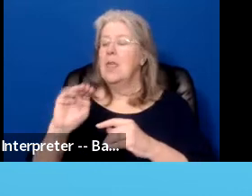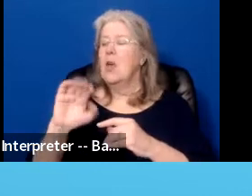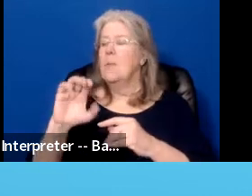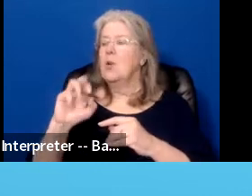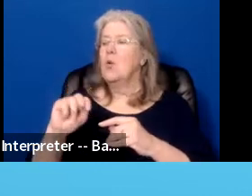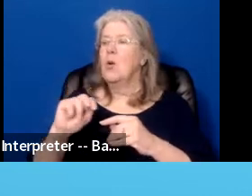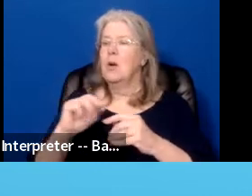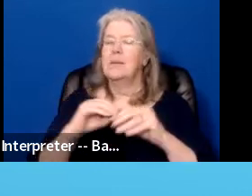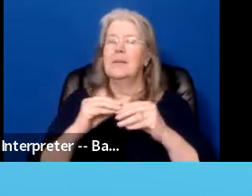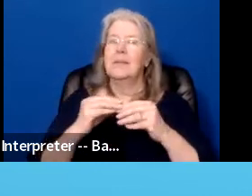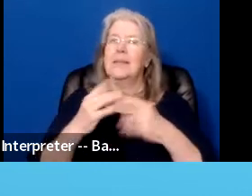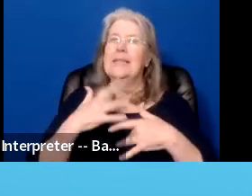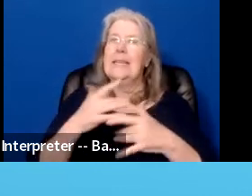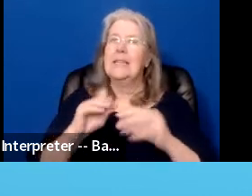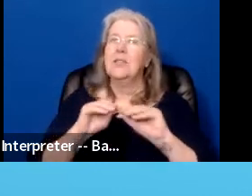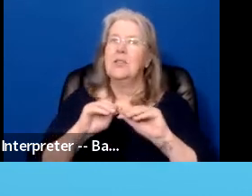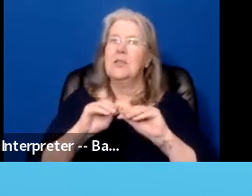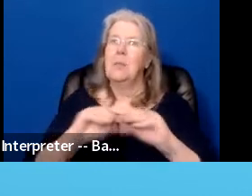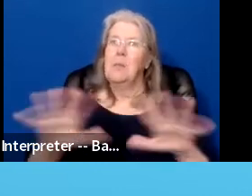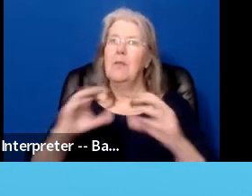more serious illness.